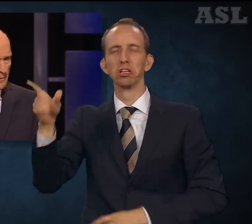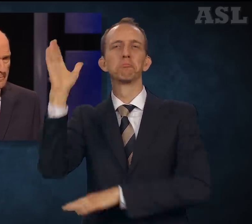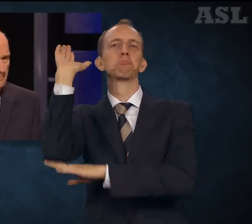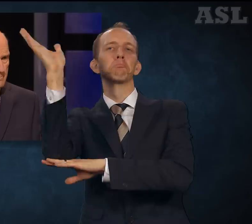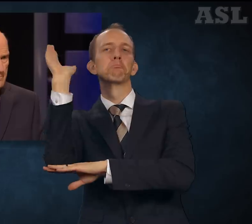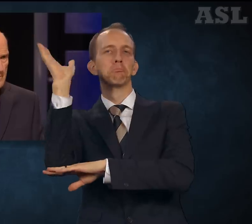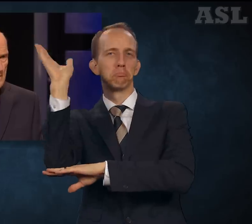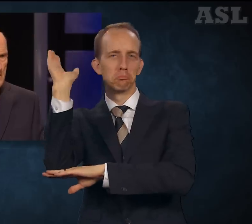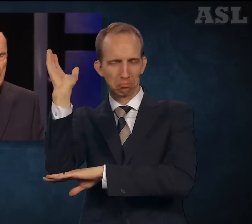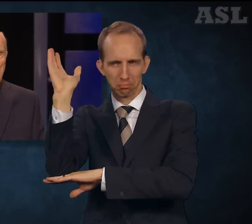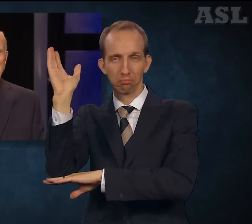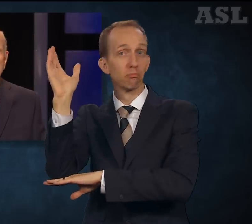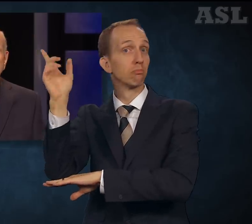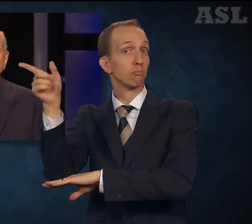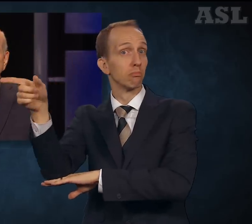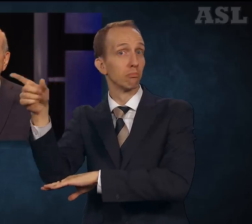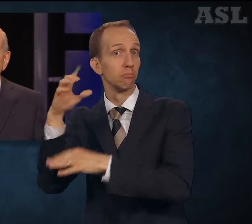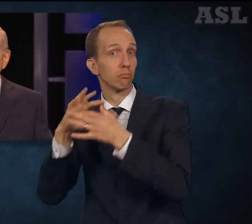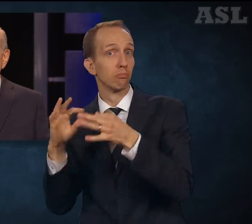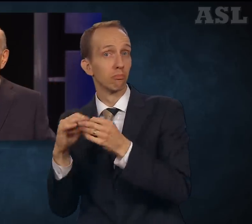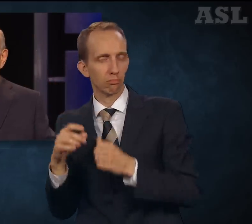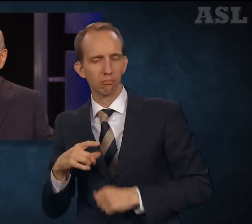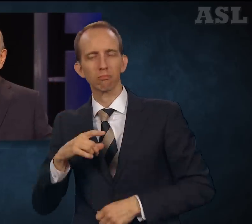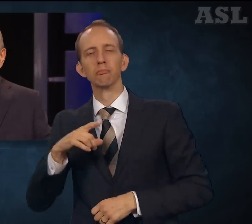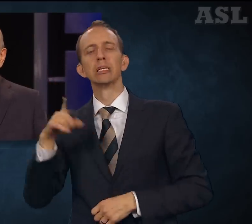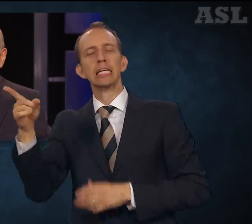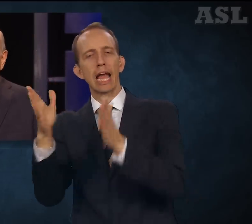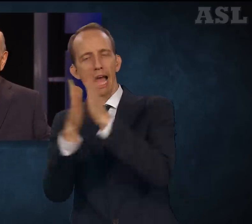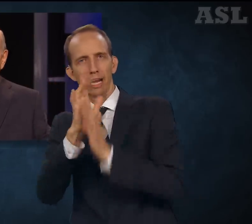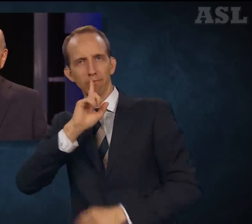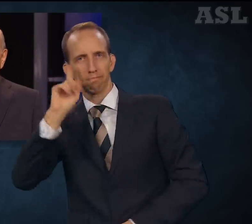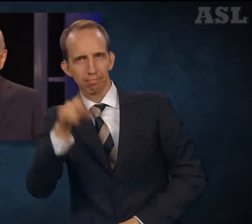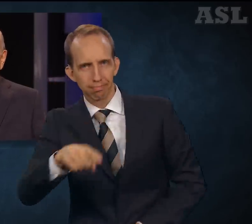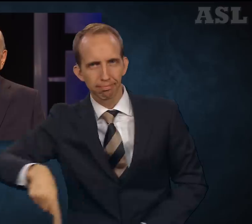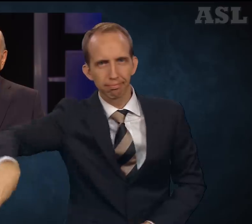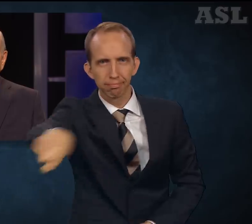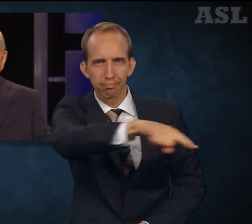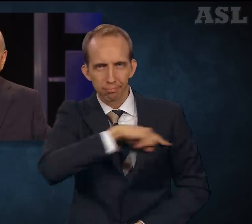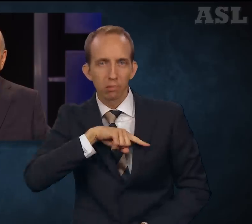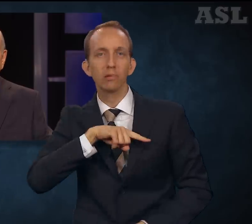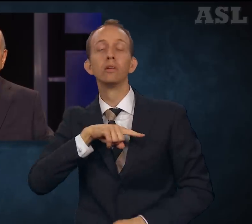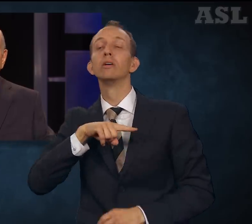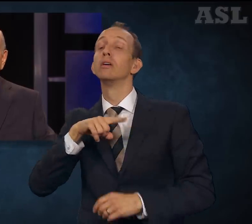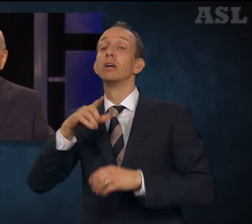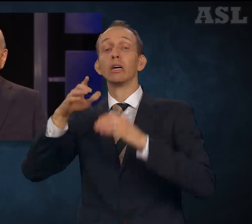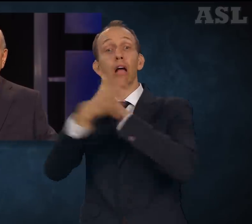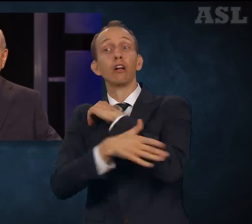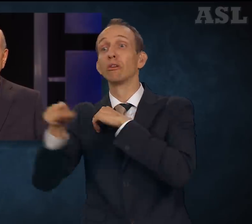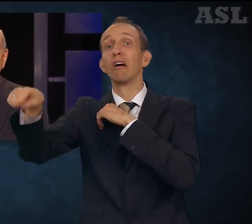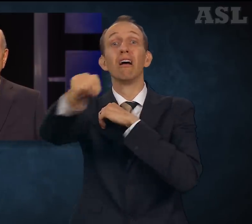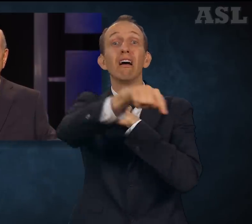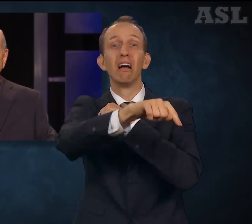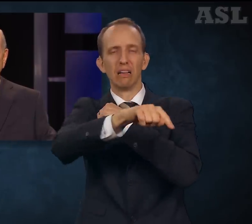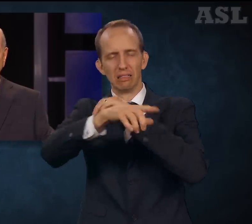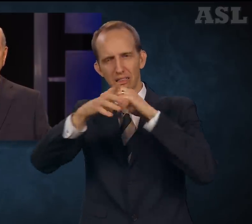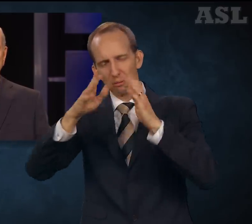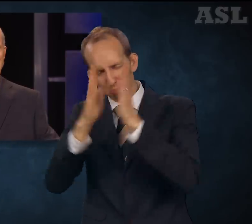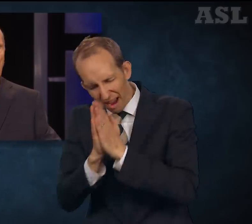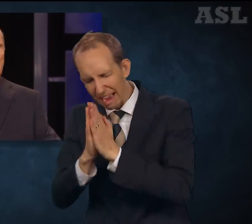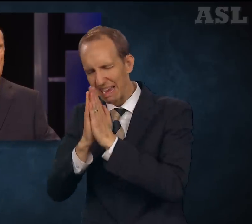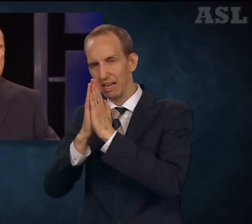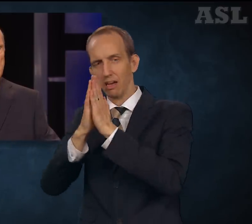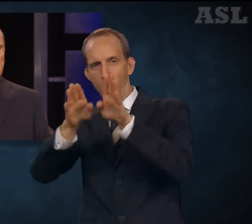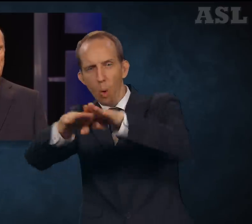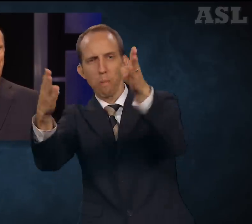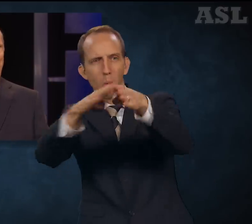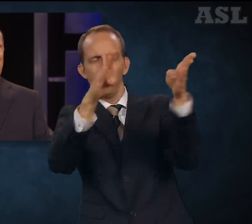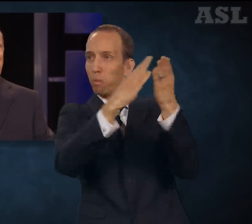KIMBALL, SPOKE.